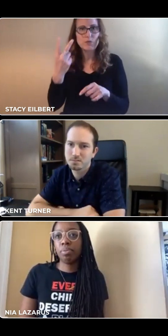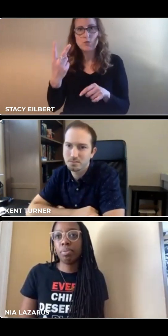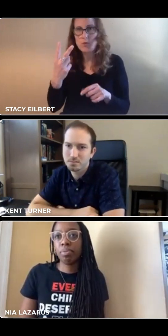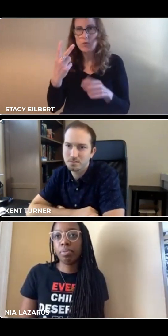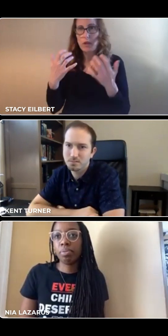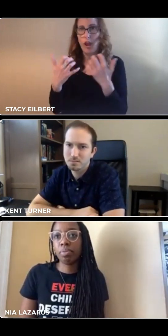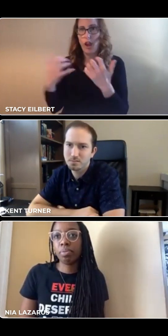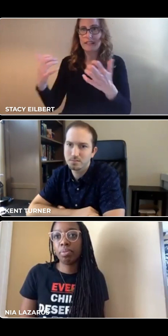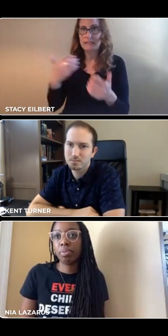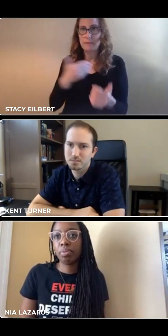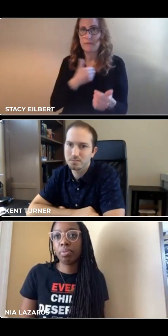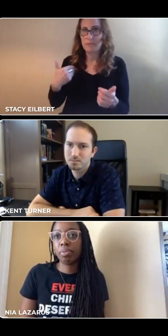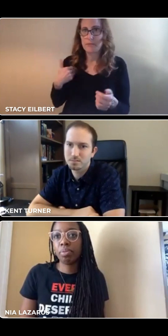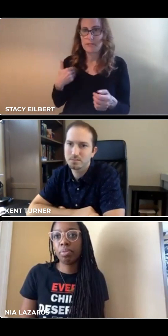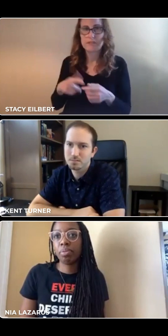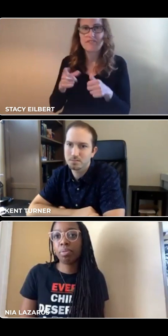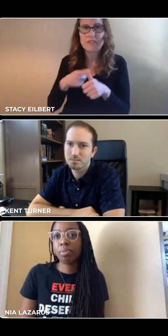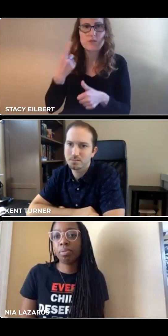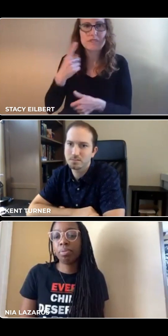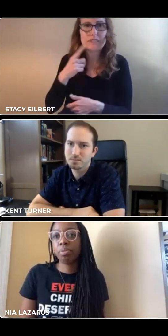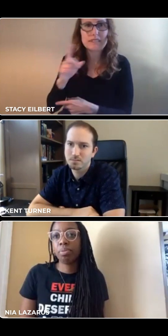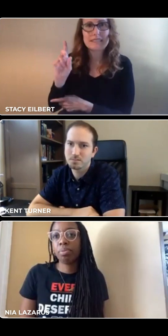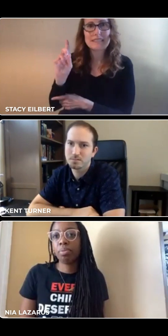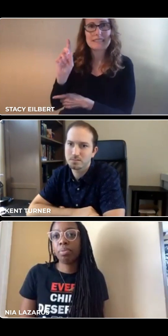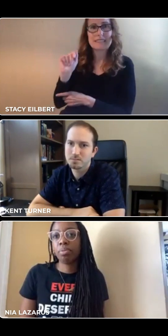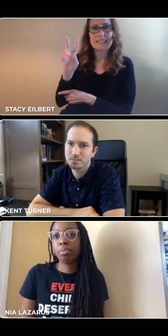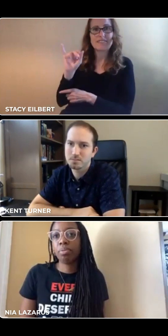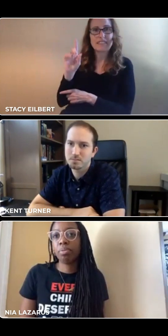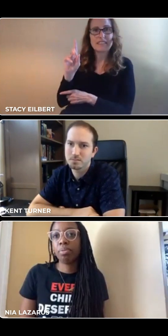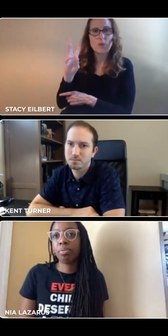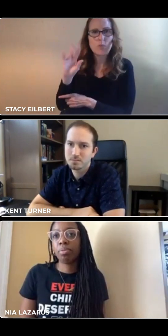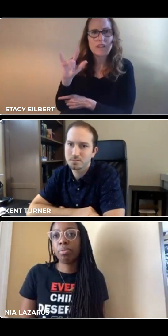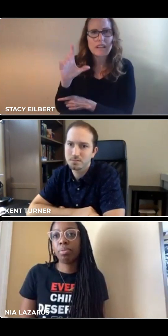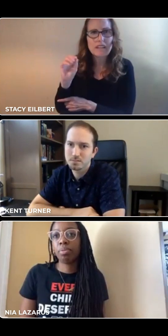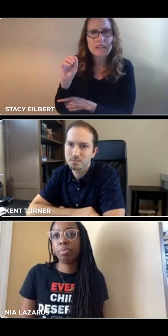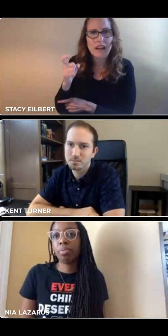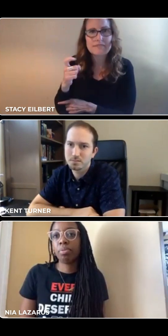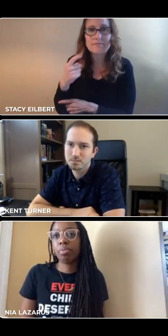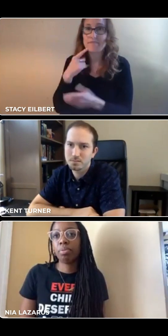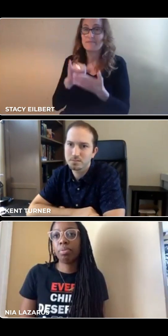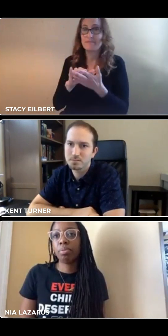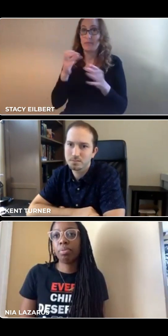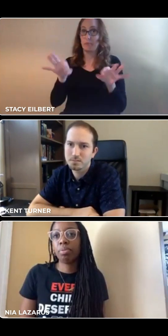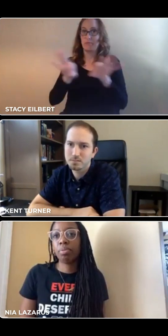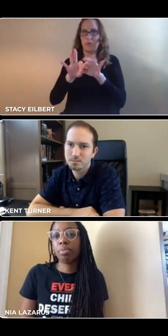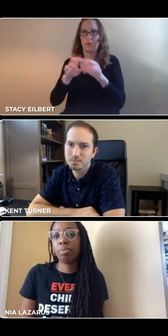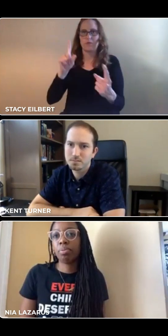We also got 2 comments from 2 audience members. The first one is from David Wilcox.